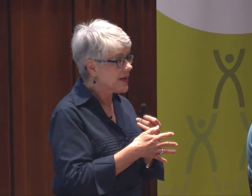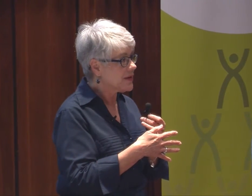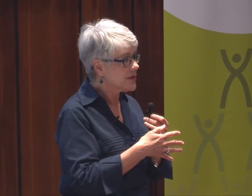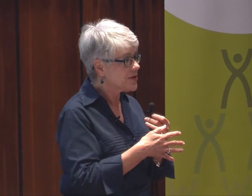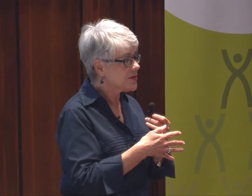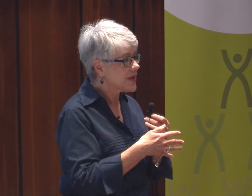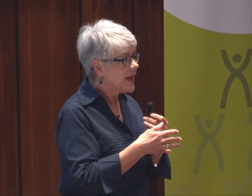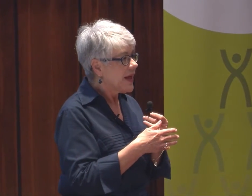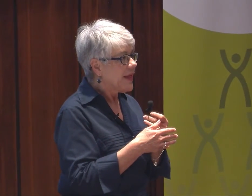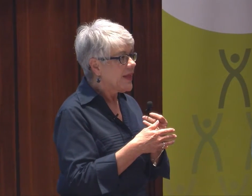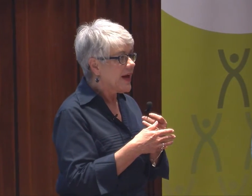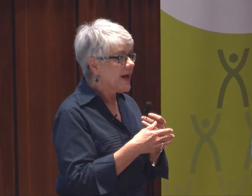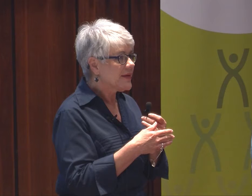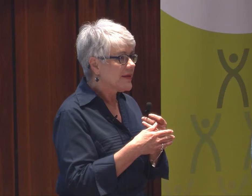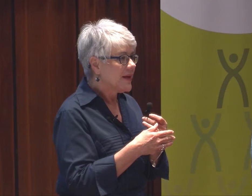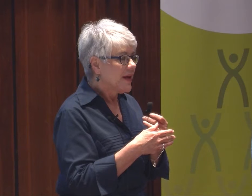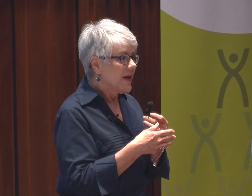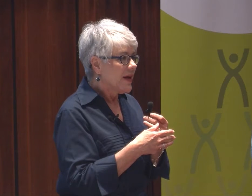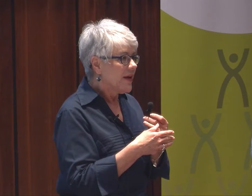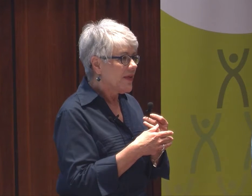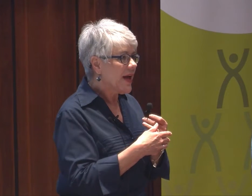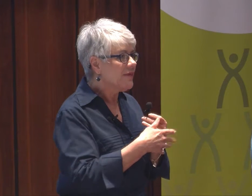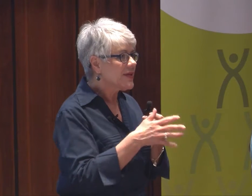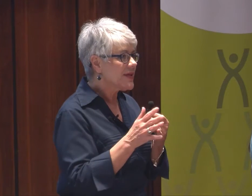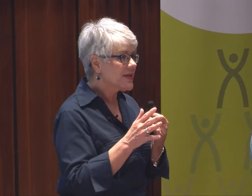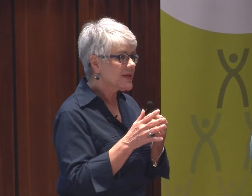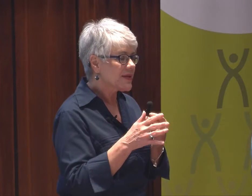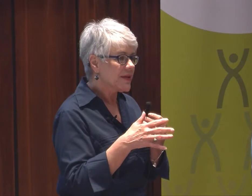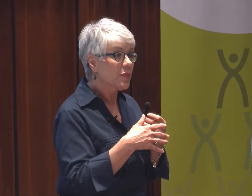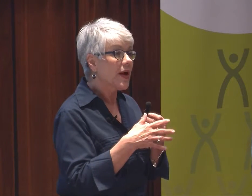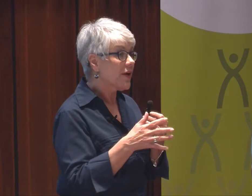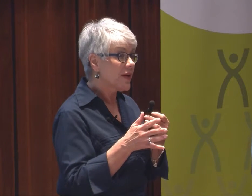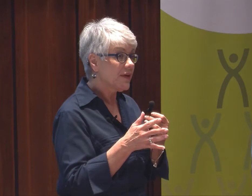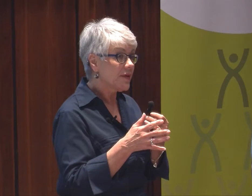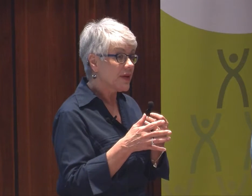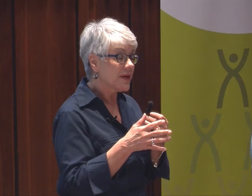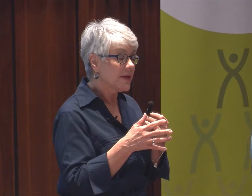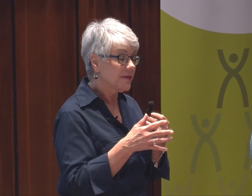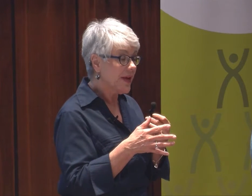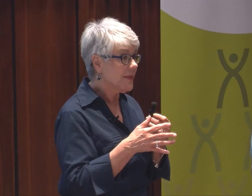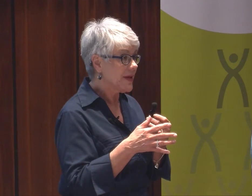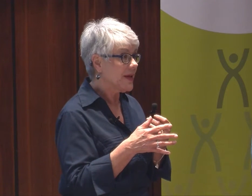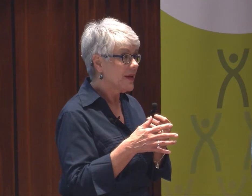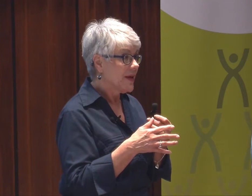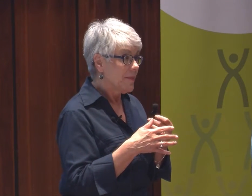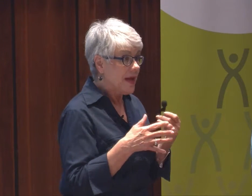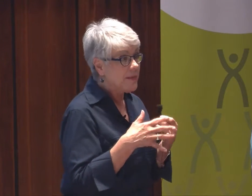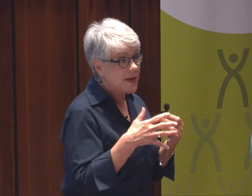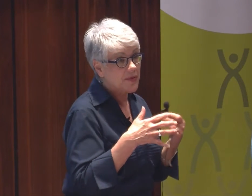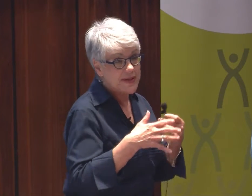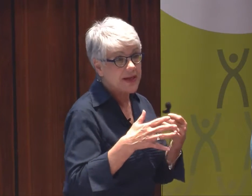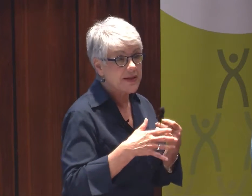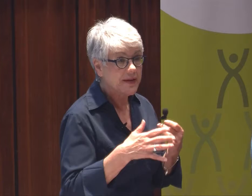issues, that the emphasis/the priority for the family may be protecting that